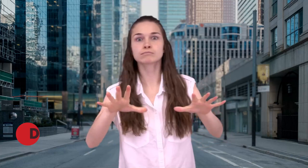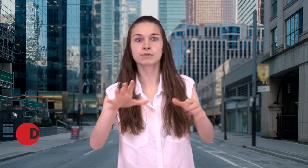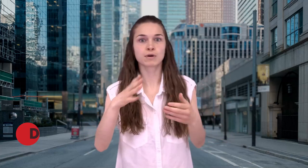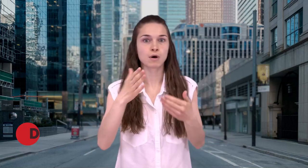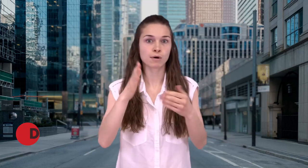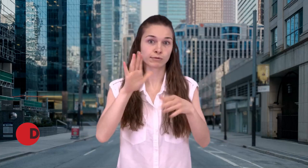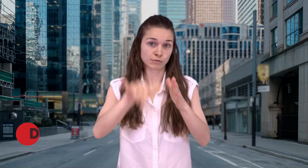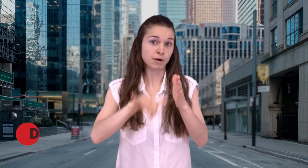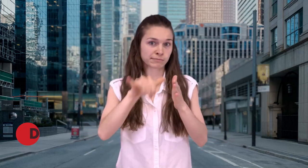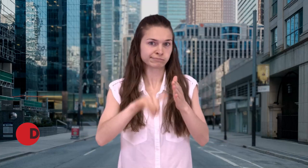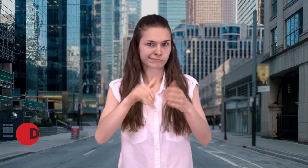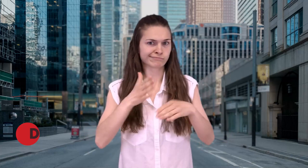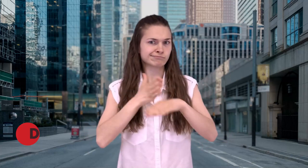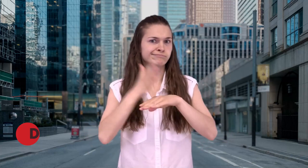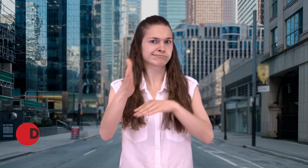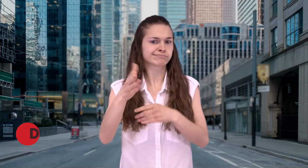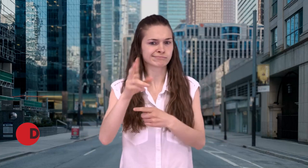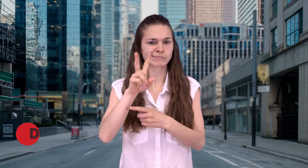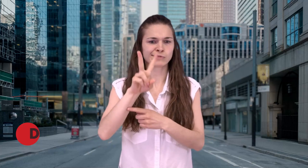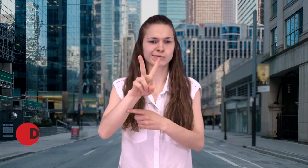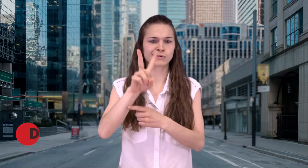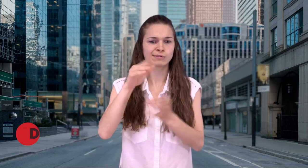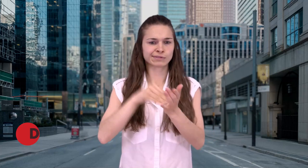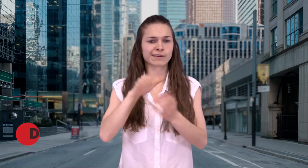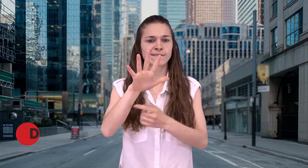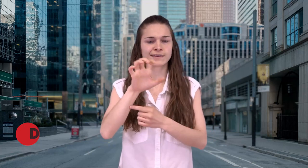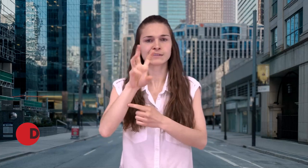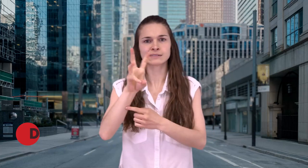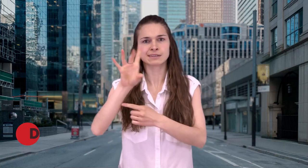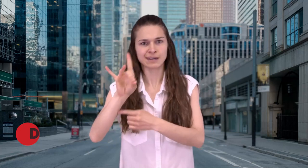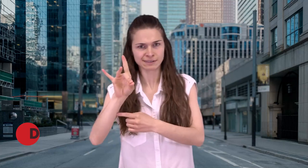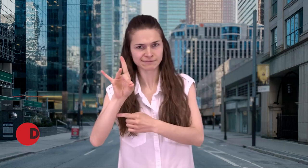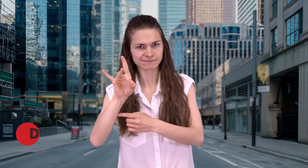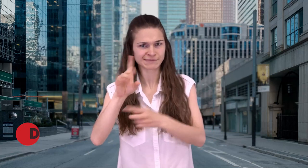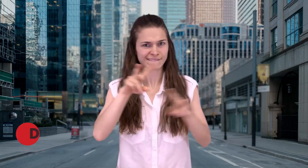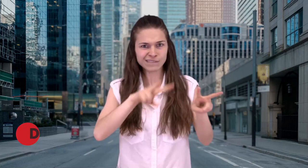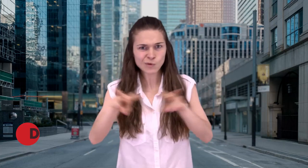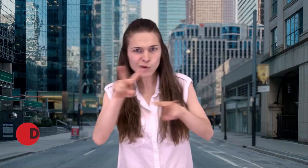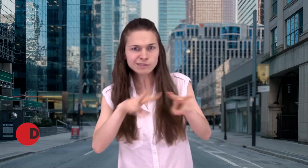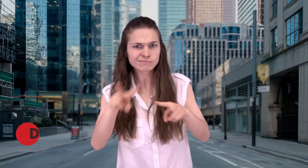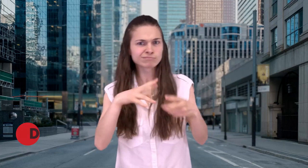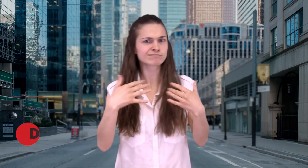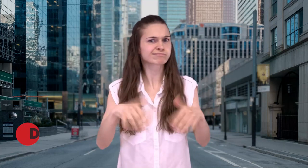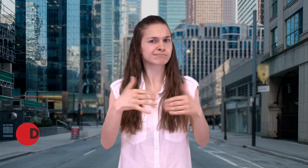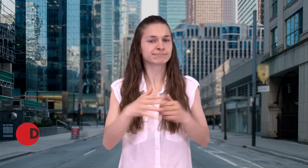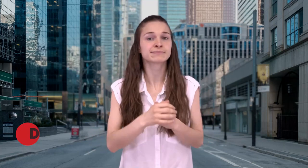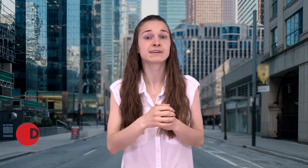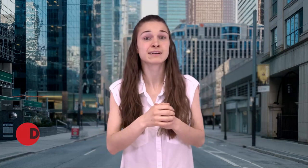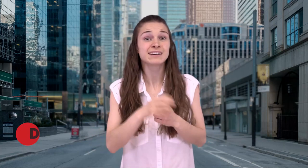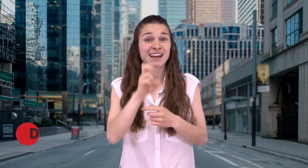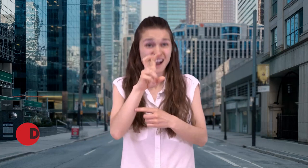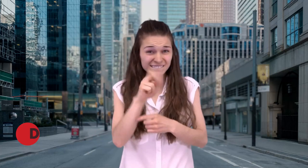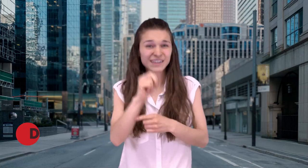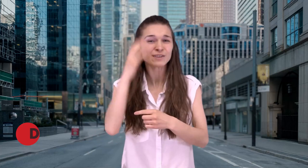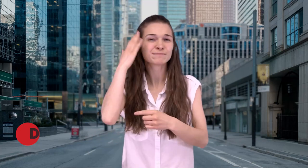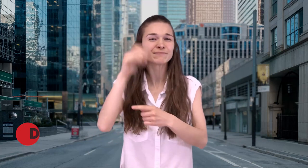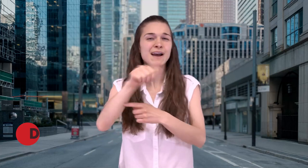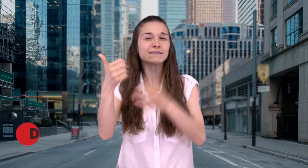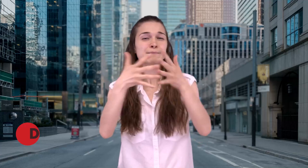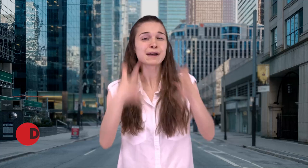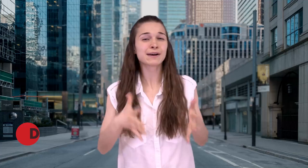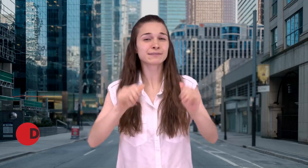Her video on YouTube with 2,568 views to date got the attention of